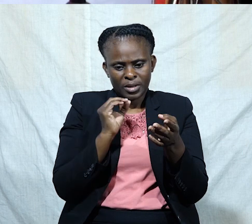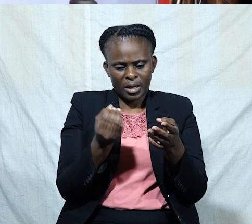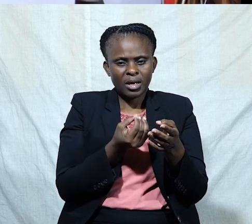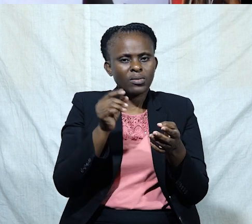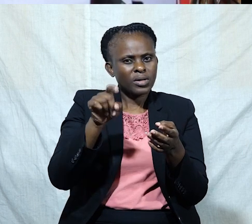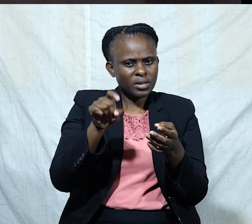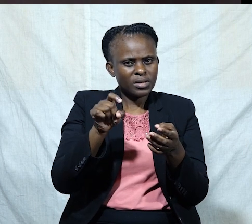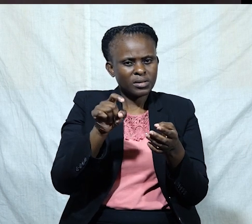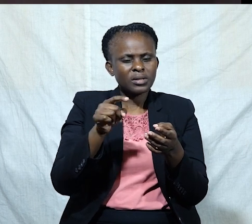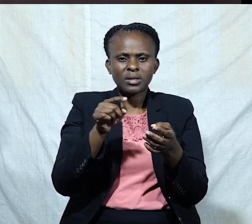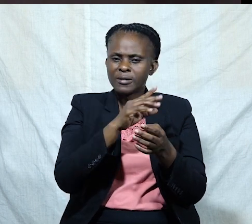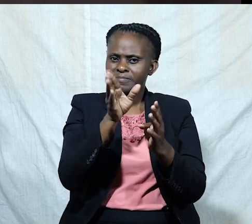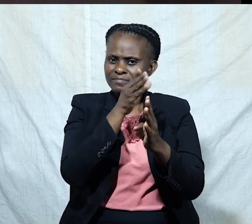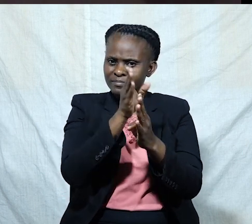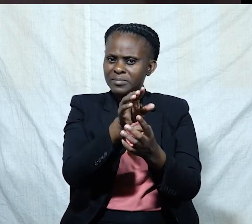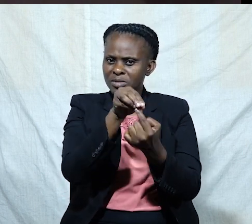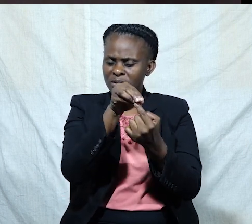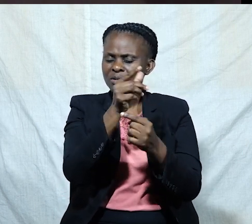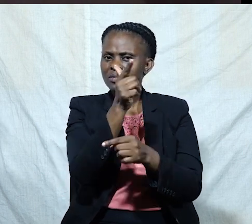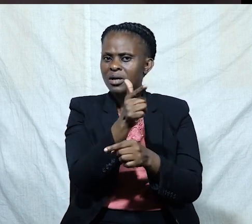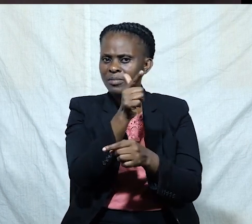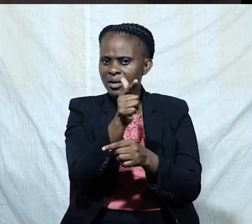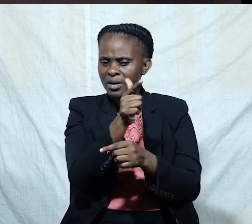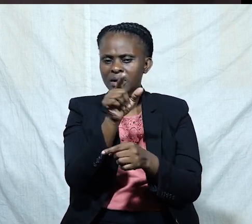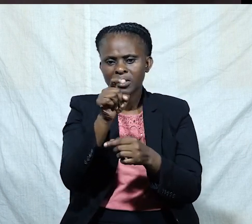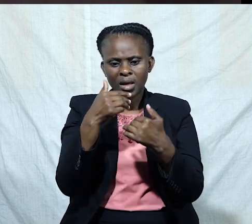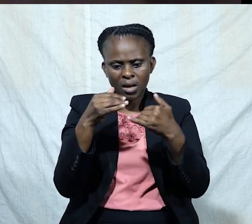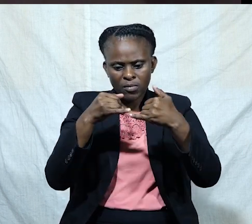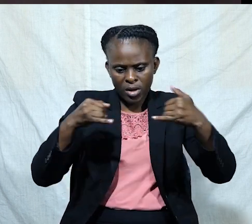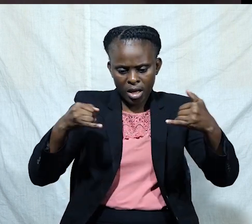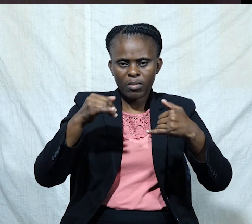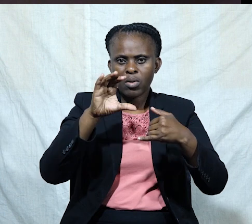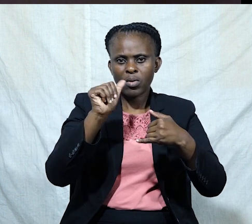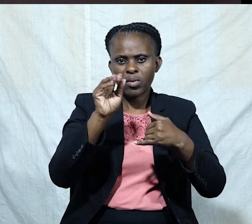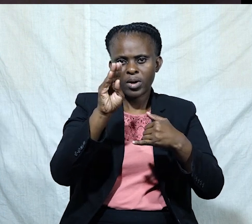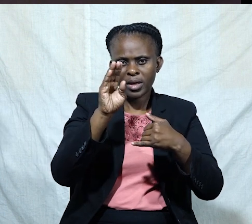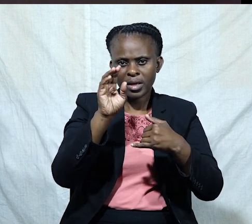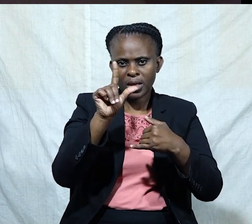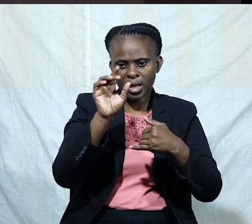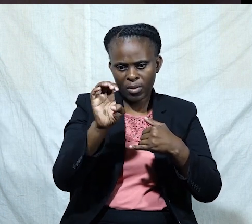we had to have a specific camera, we had to have cabling back into our system. And of course